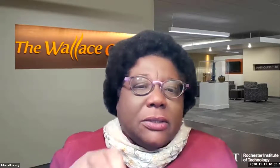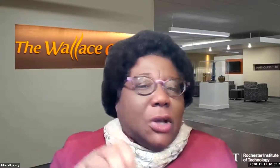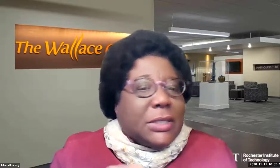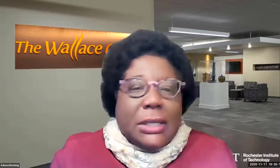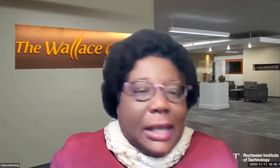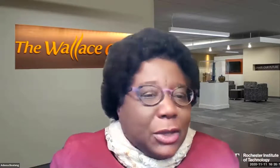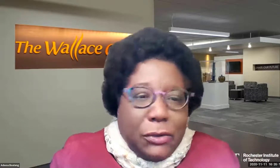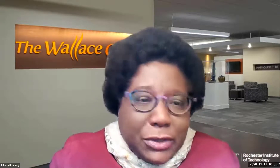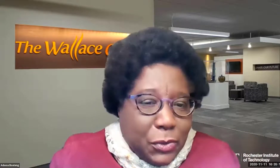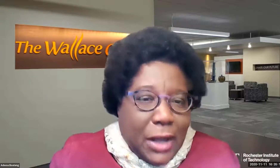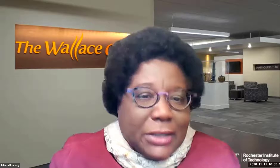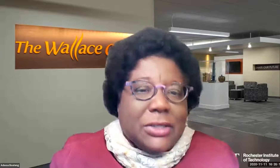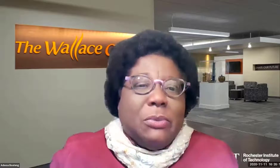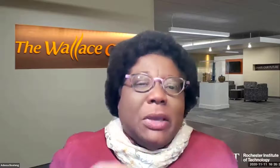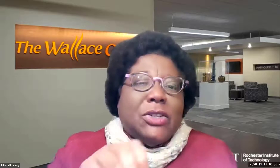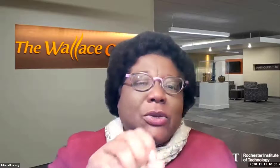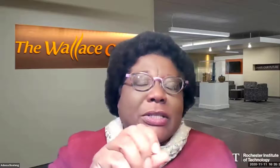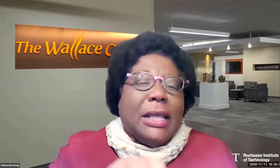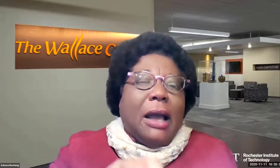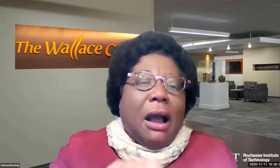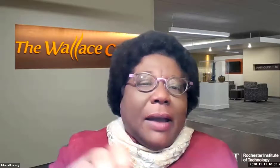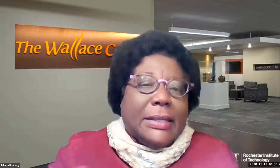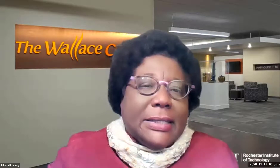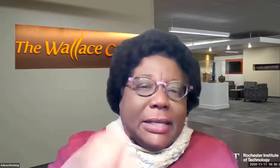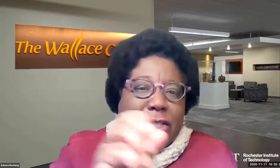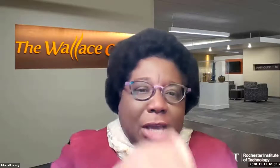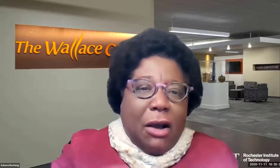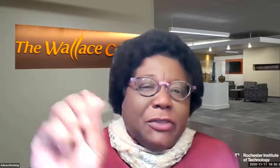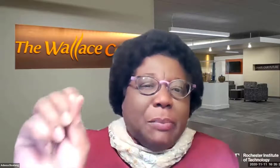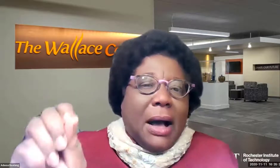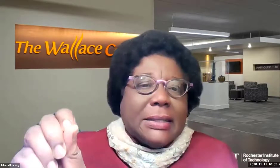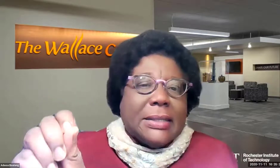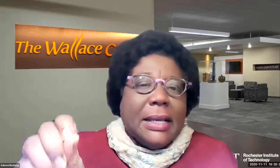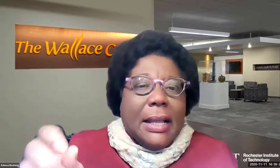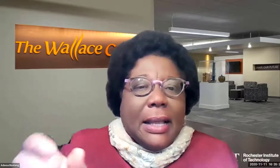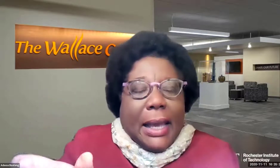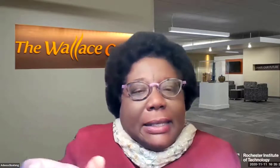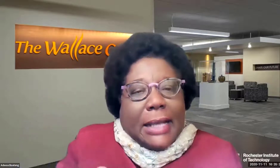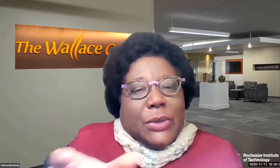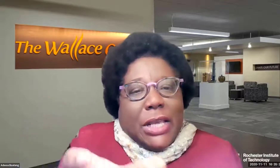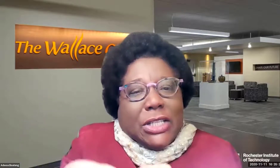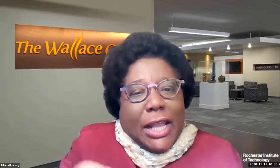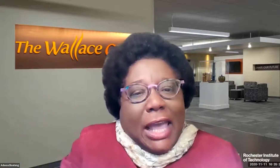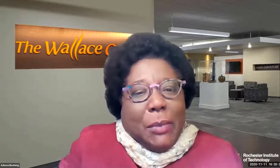Adwoa Boateng: Don't select University Rochester me, she's like, alrighty check off the box and next to each name of the university